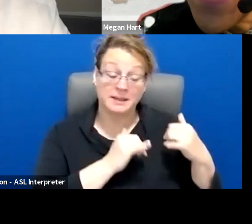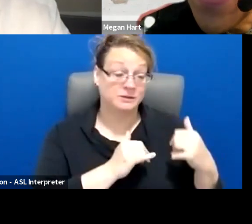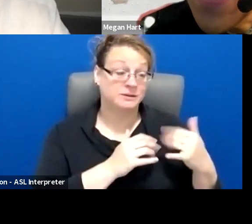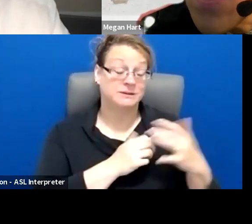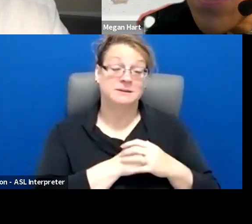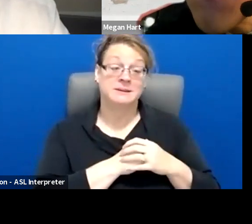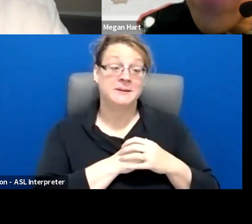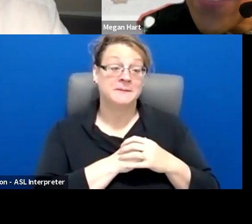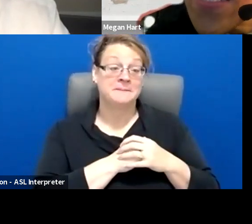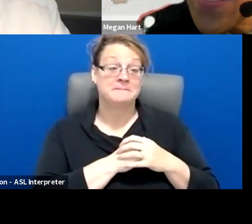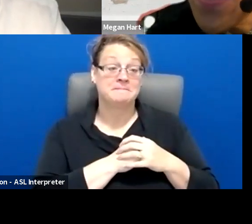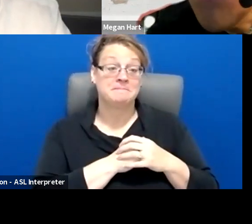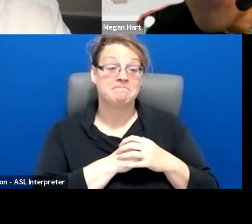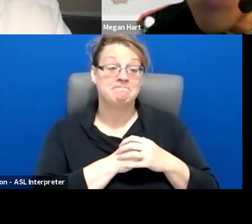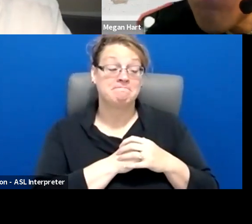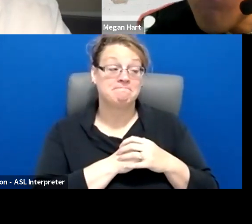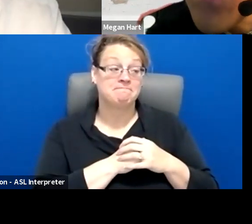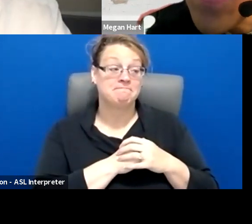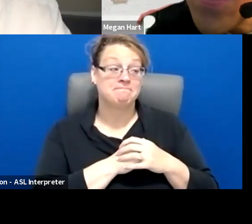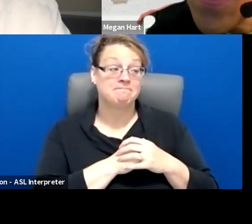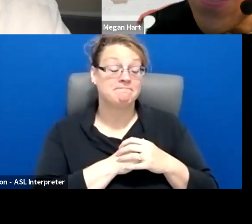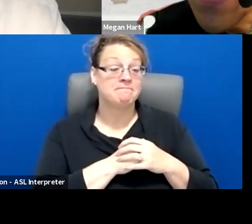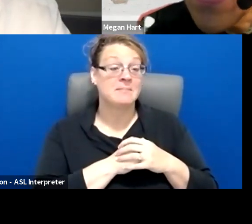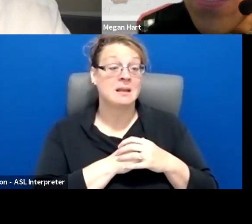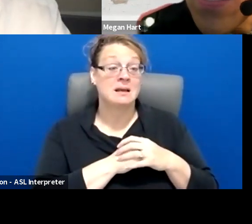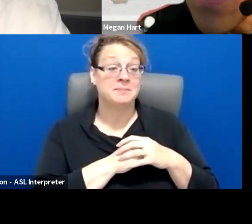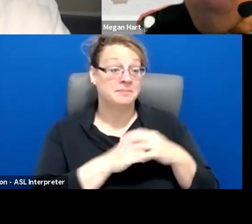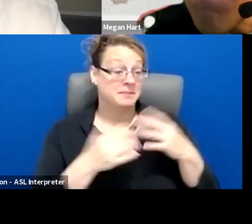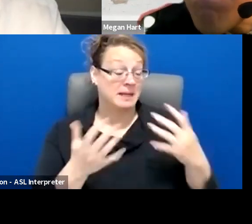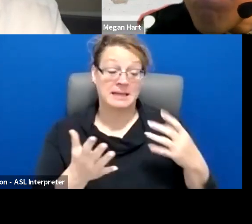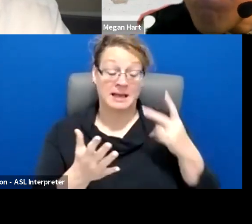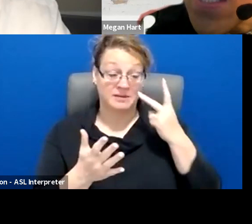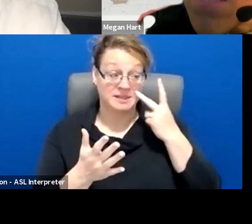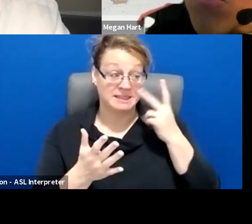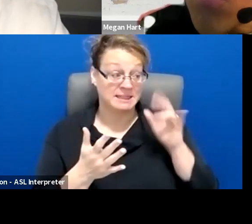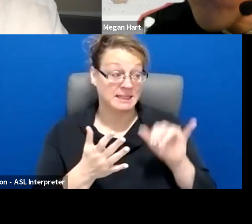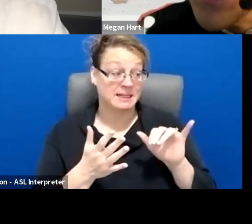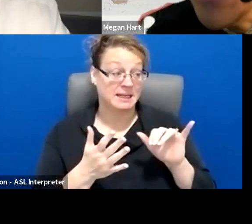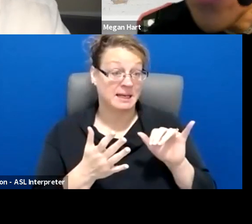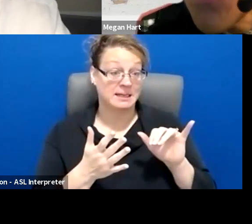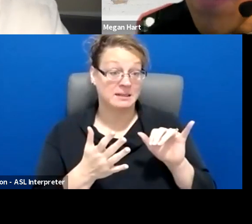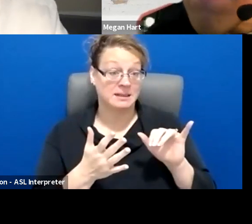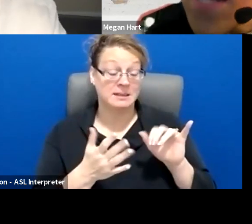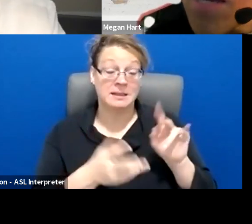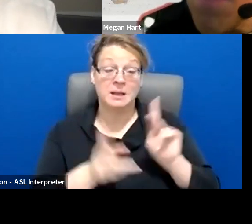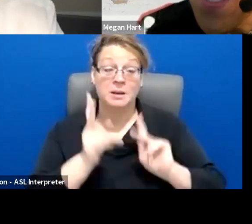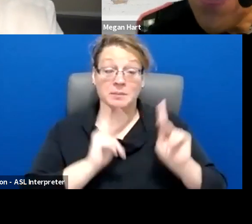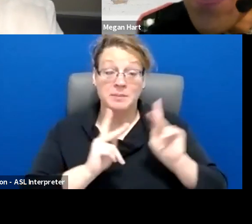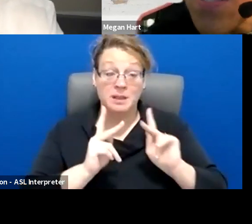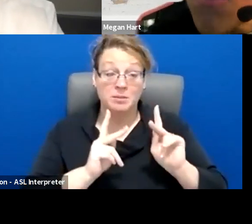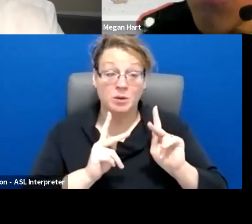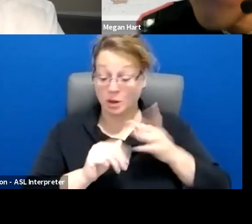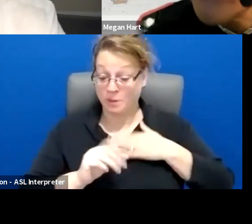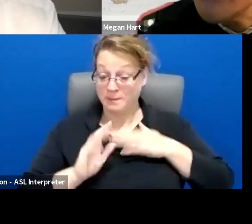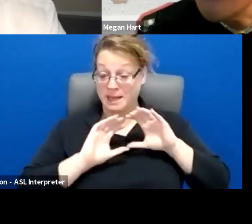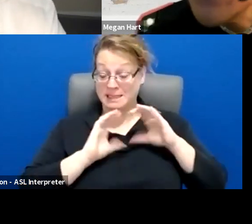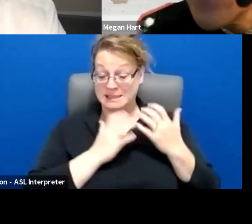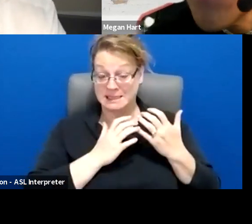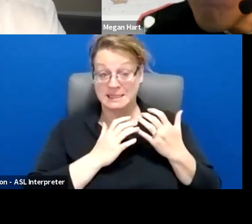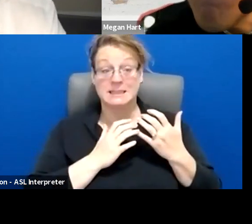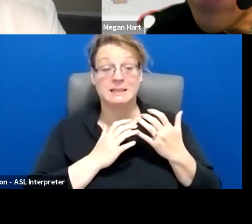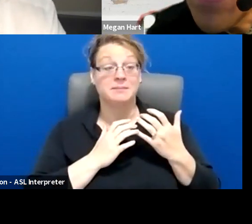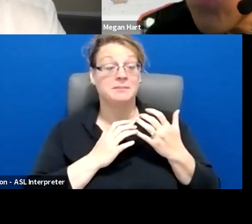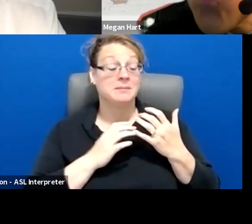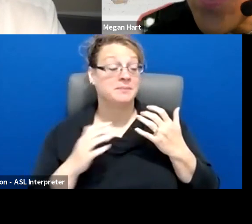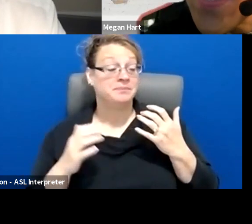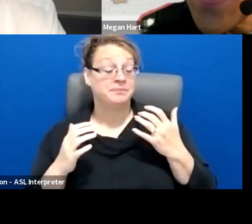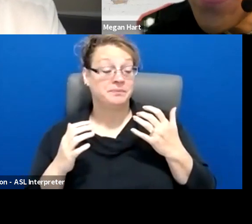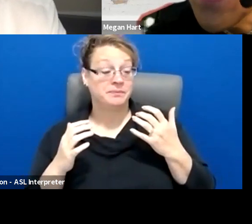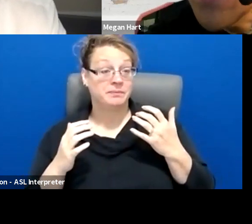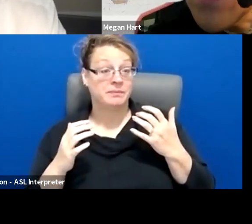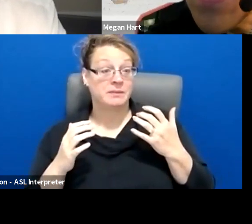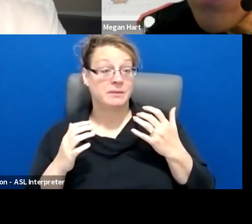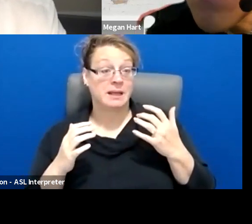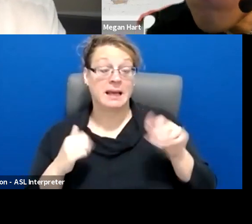Megan Hart: I agree with what David said completely.